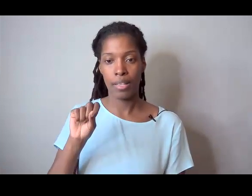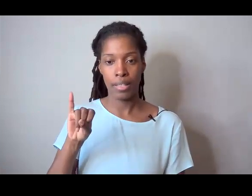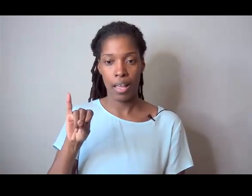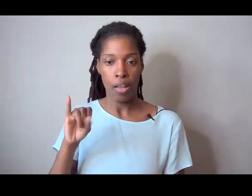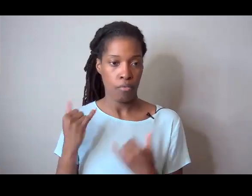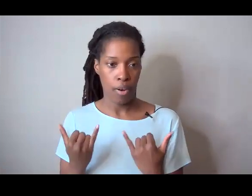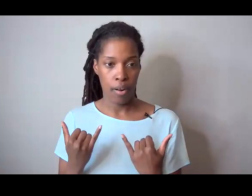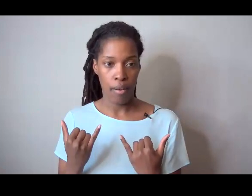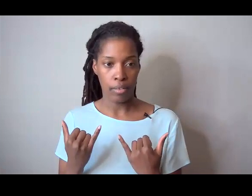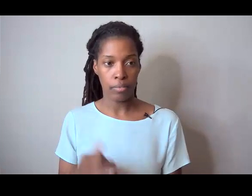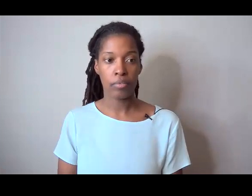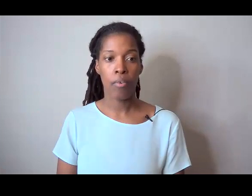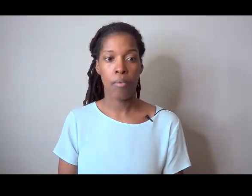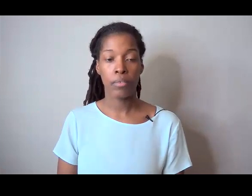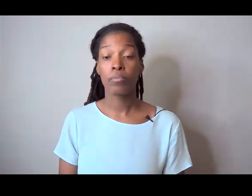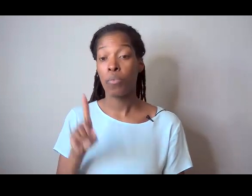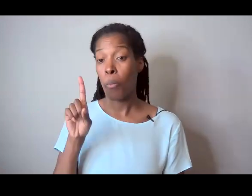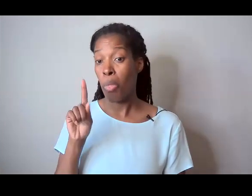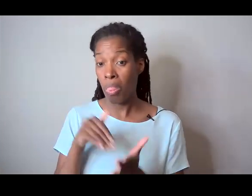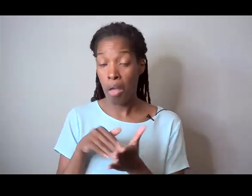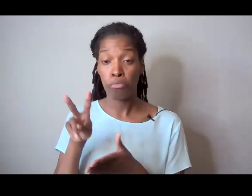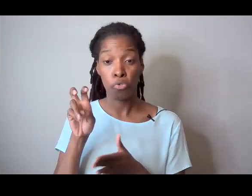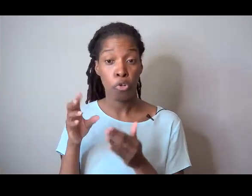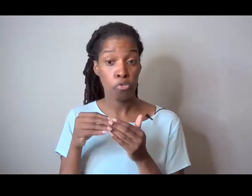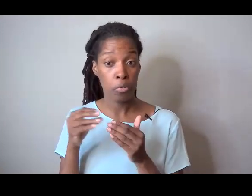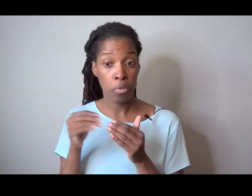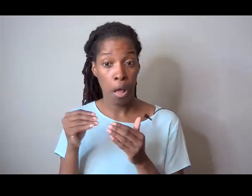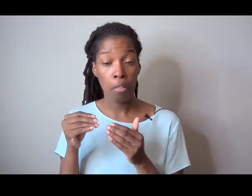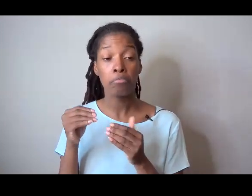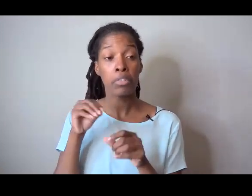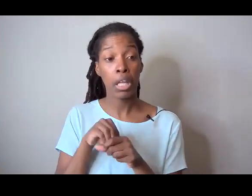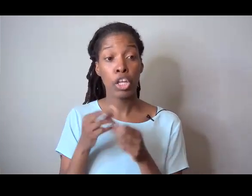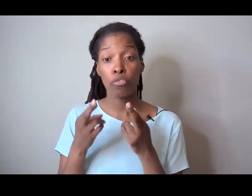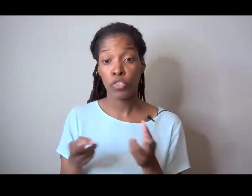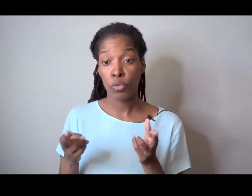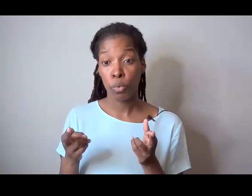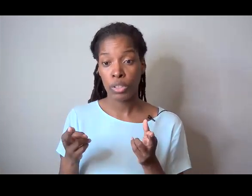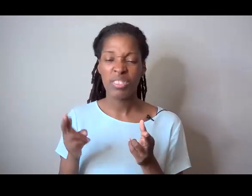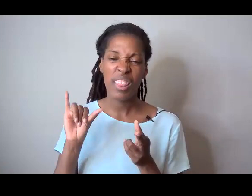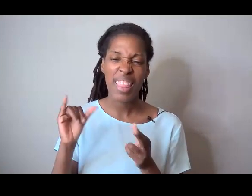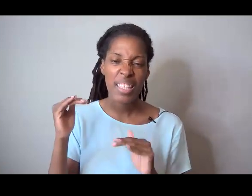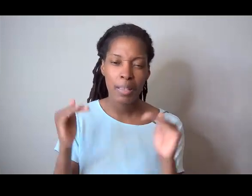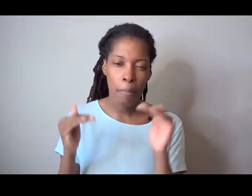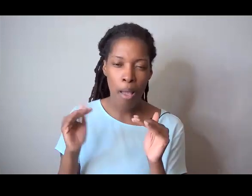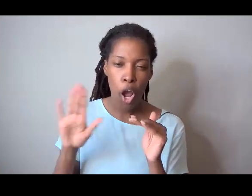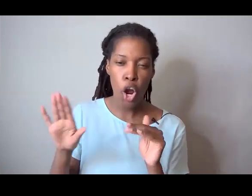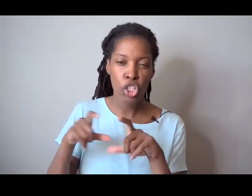And she has $1200 in countable resources, which is the balance in her checking account.